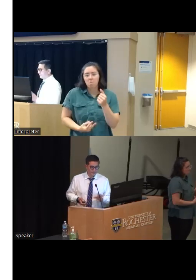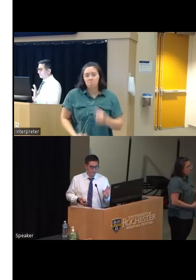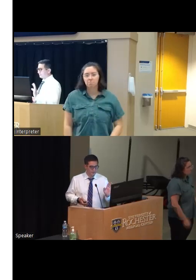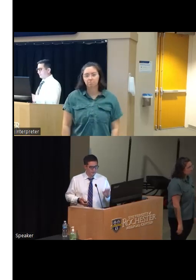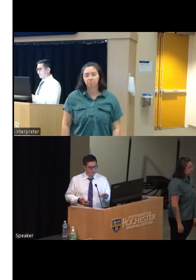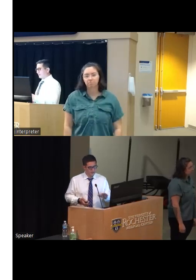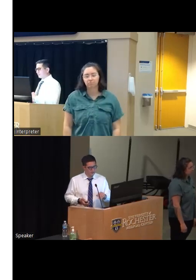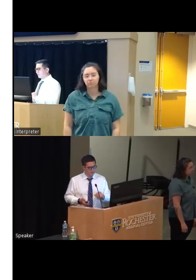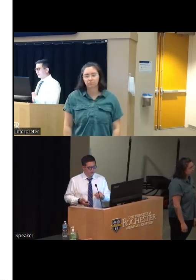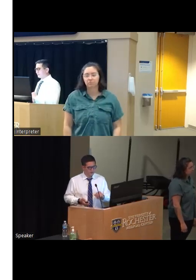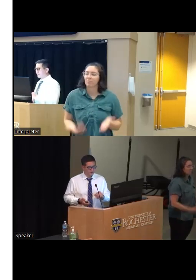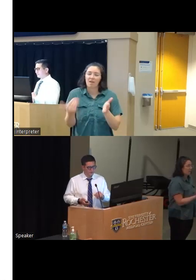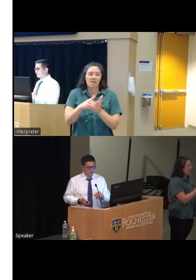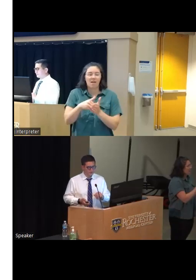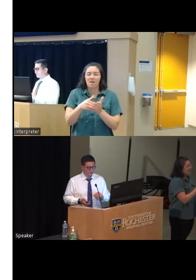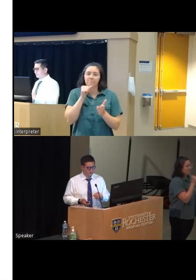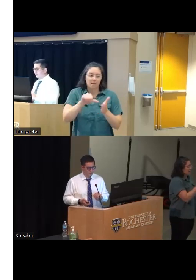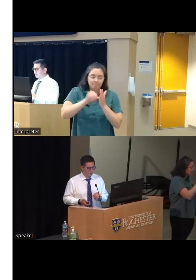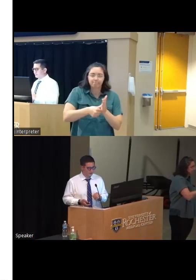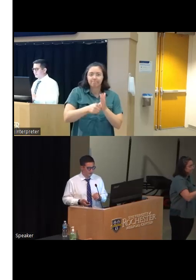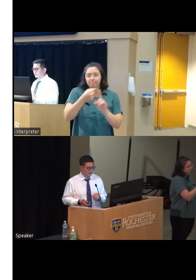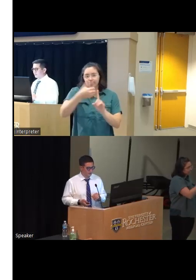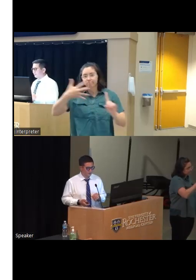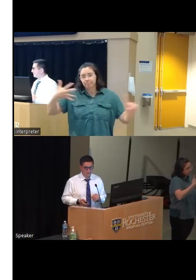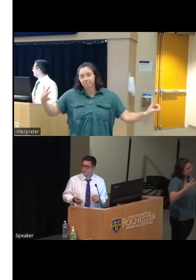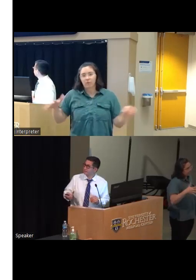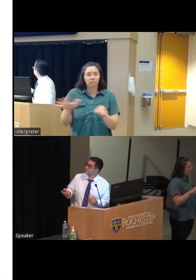and again I don't think we'll have enough time to go into the all the details here but this